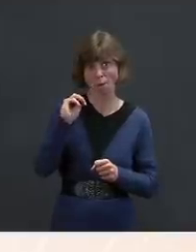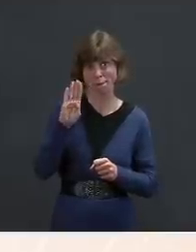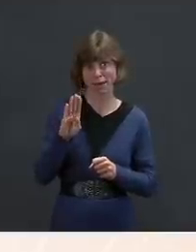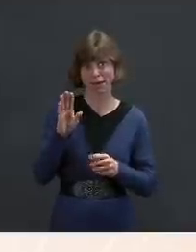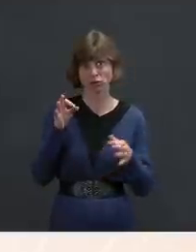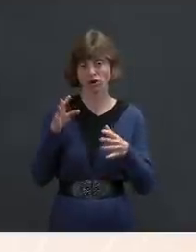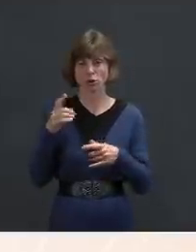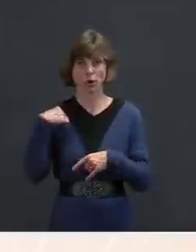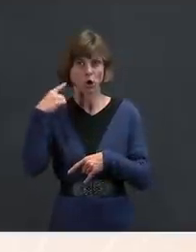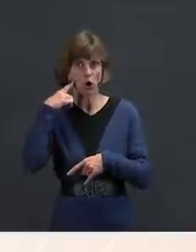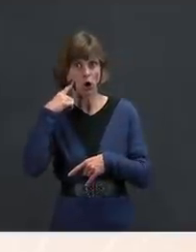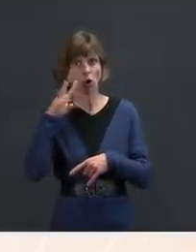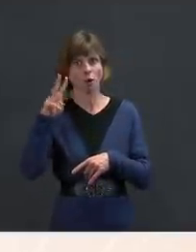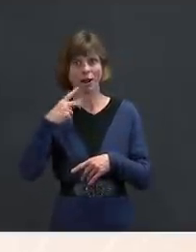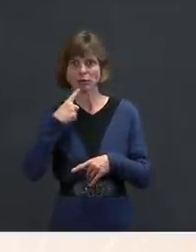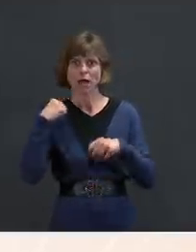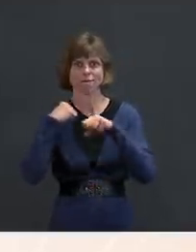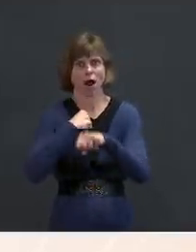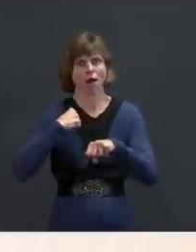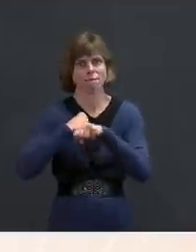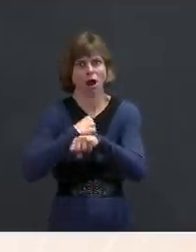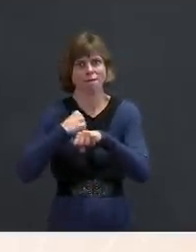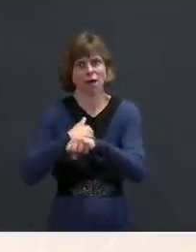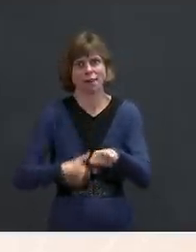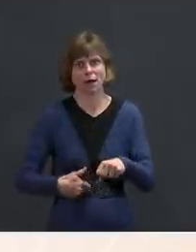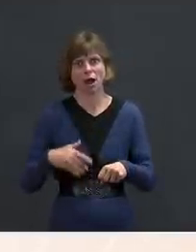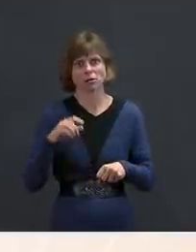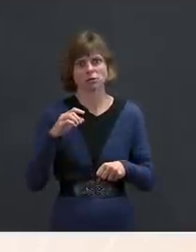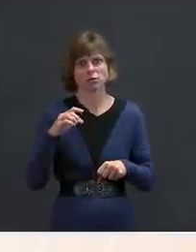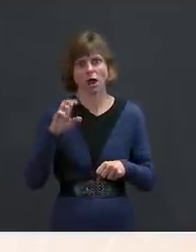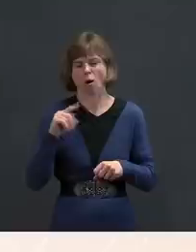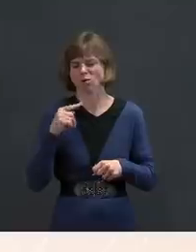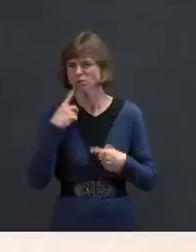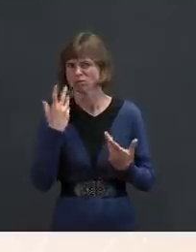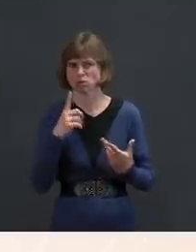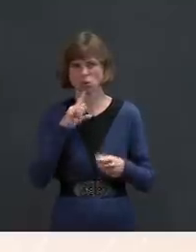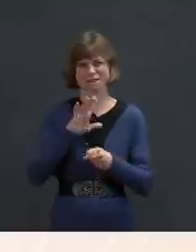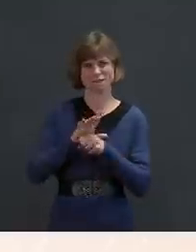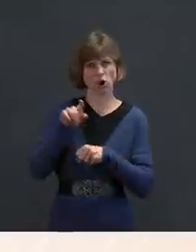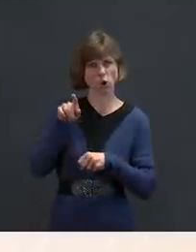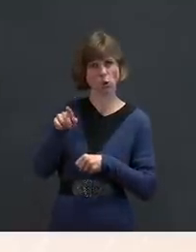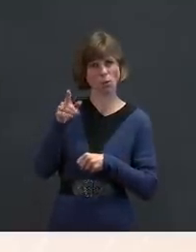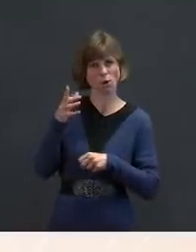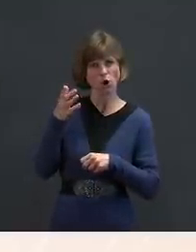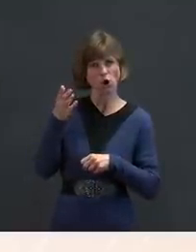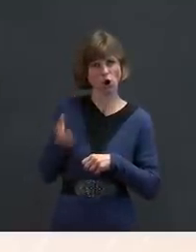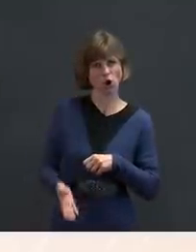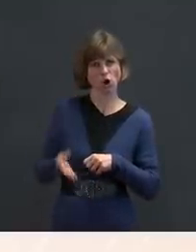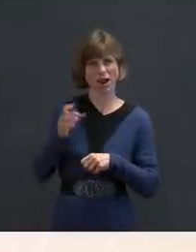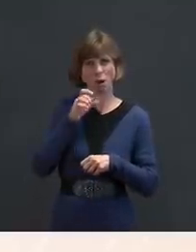"Fight our guts out" was the phrase he used -- to get her confirmed. So why push for that and not push as hard,